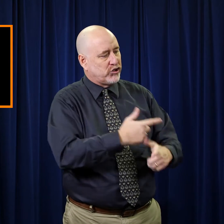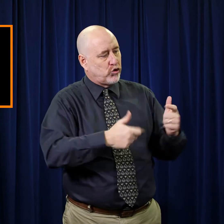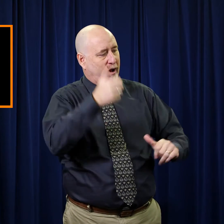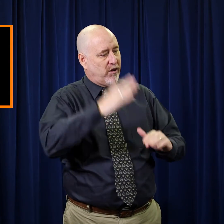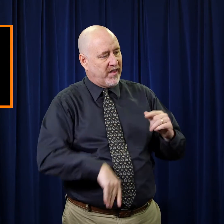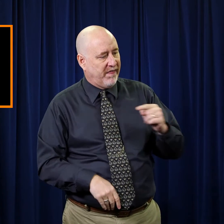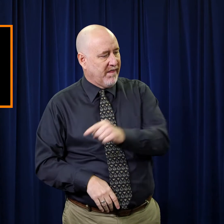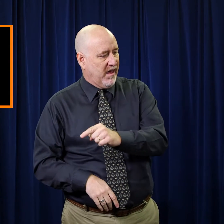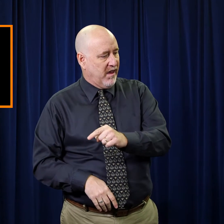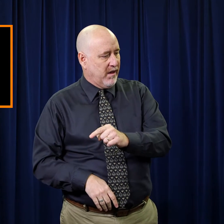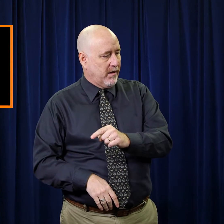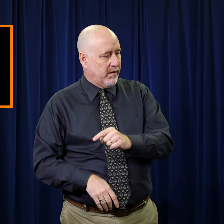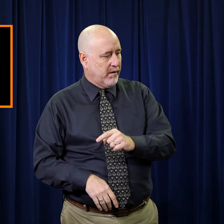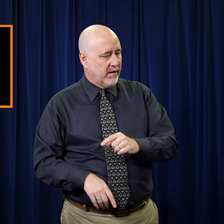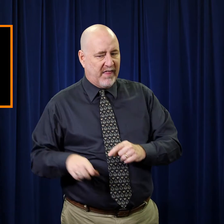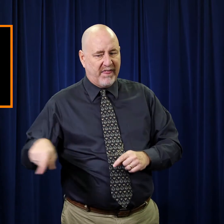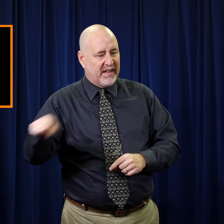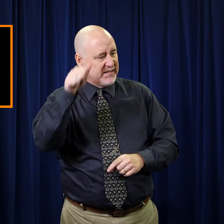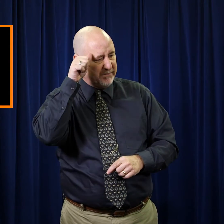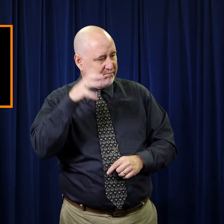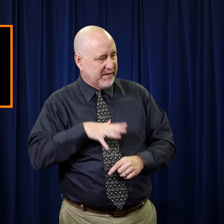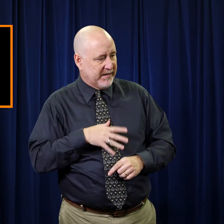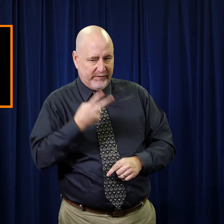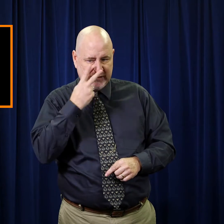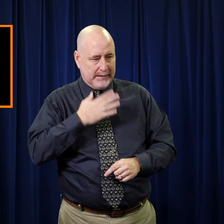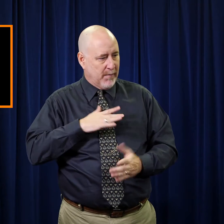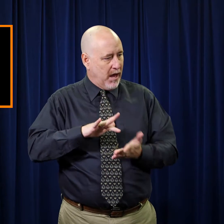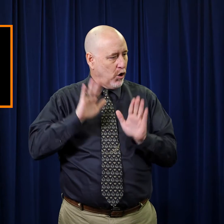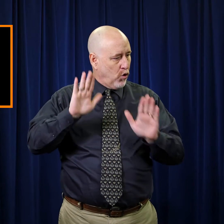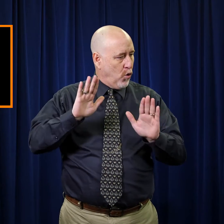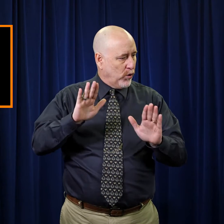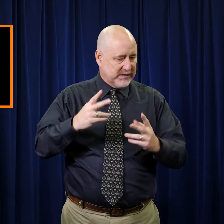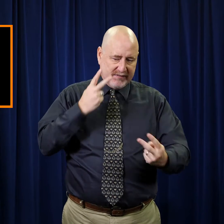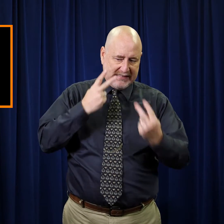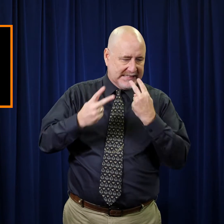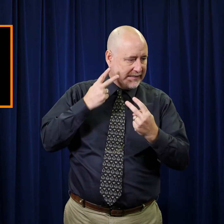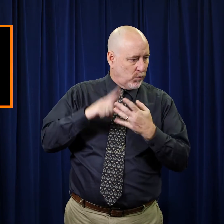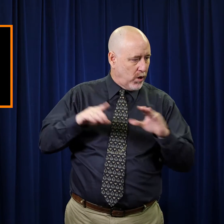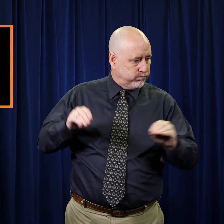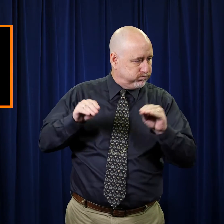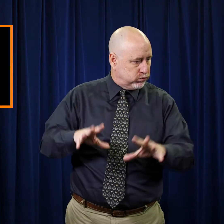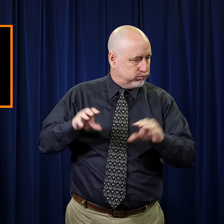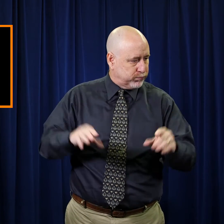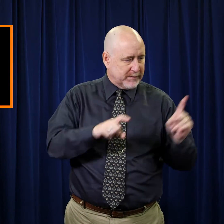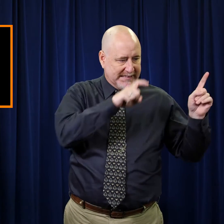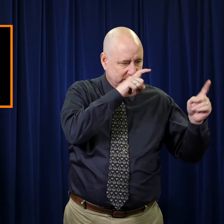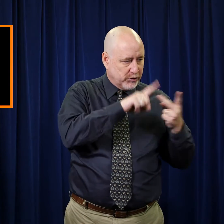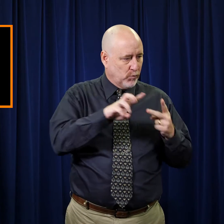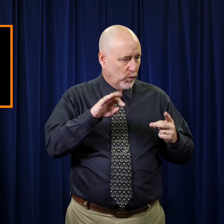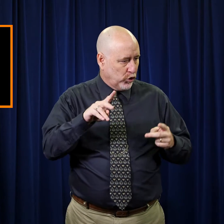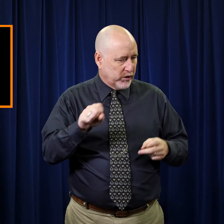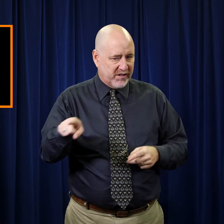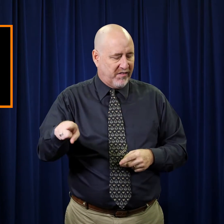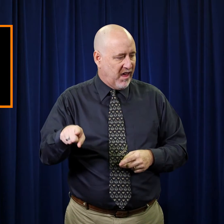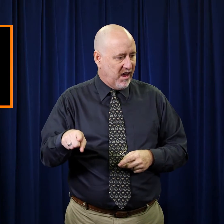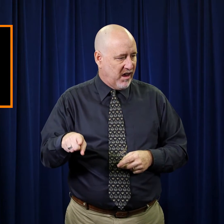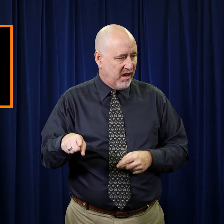nation greater and mightier than they because, these men who have seen my glory, they've seen the signs which I did in Egypt and in the wilderness.